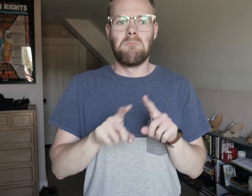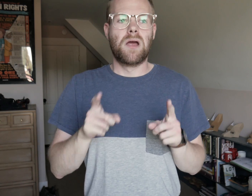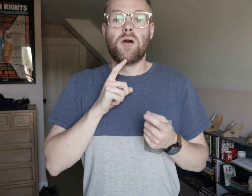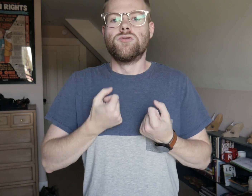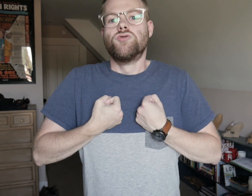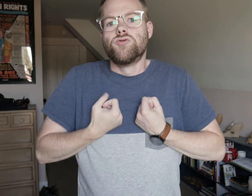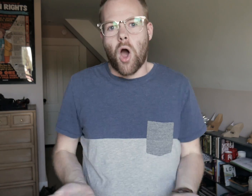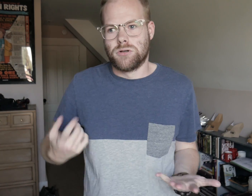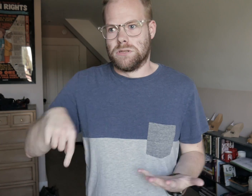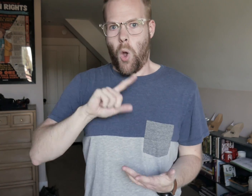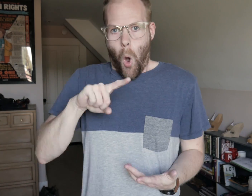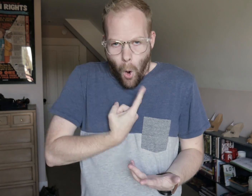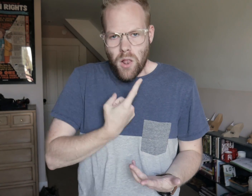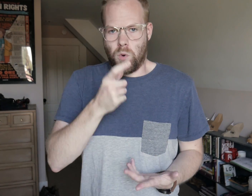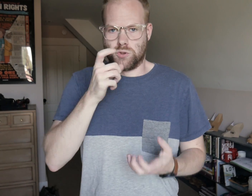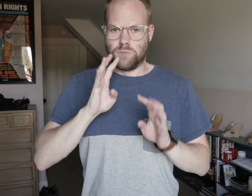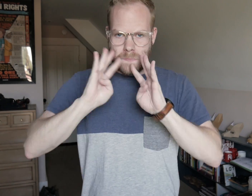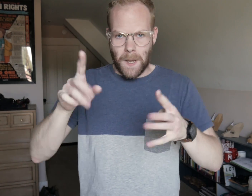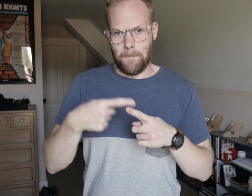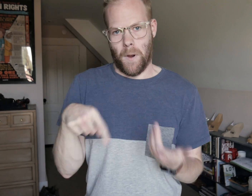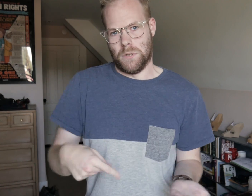but it’s exhausting being the only ones speaking up about it.